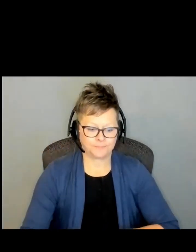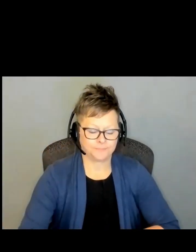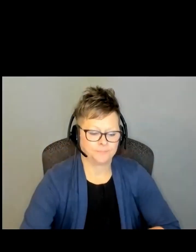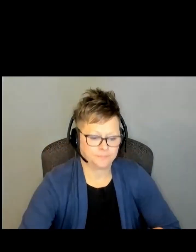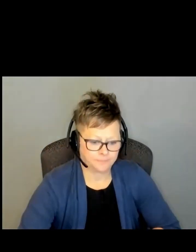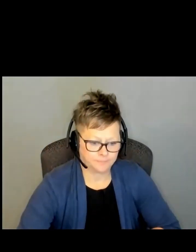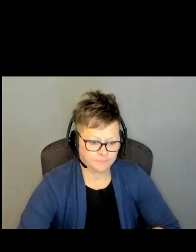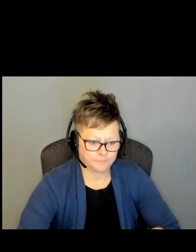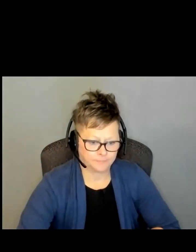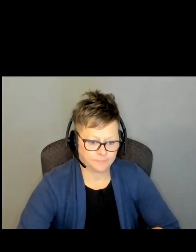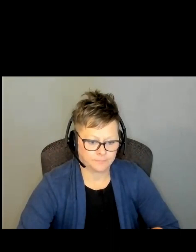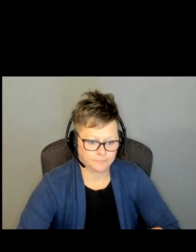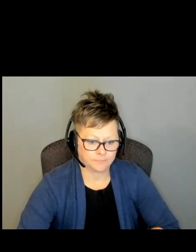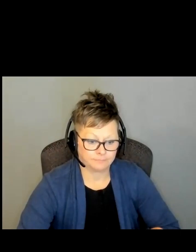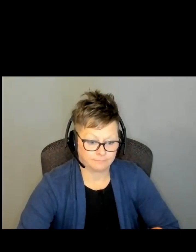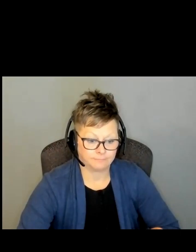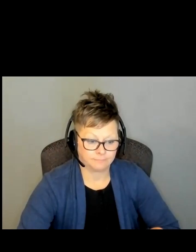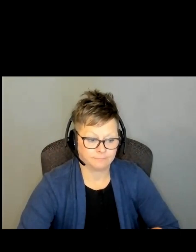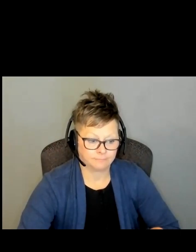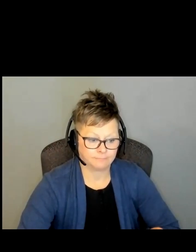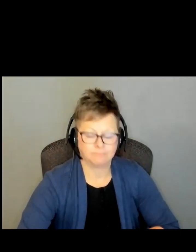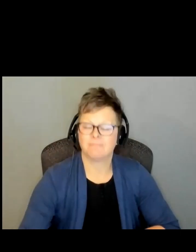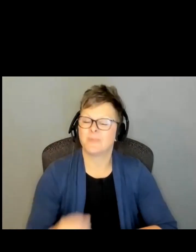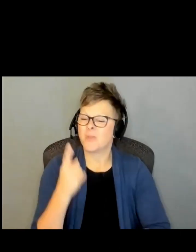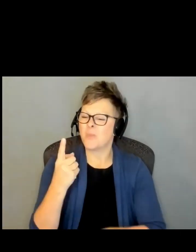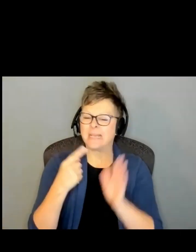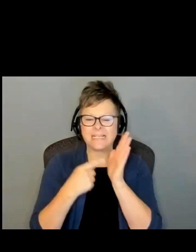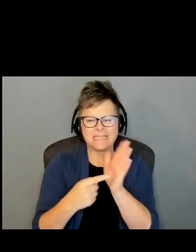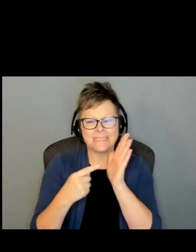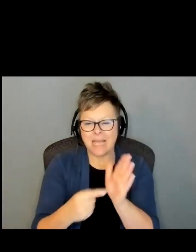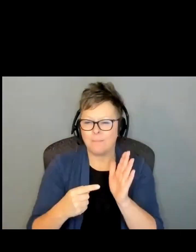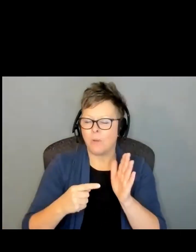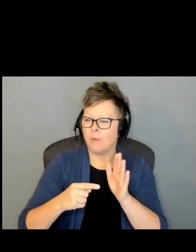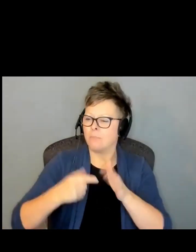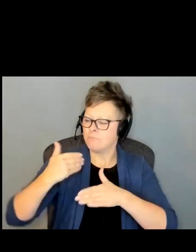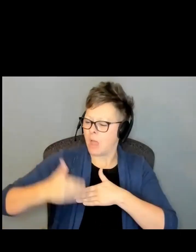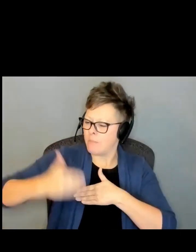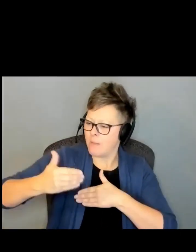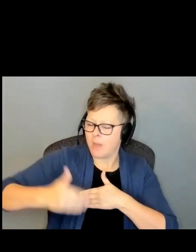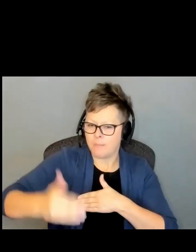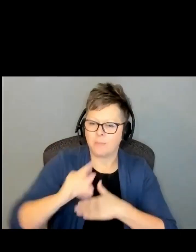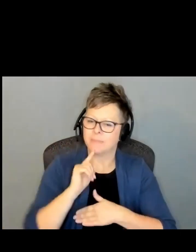An example of the patterns of responses to chronic illness and disability that I came